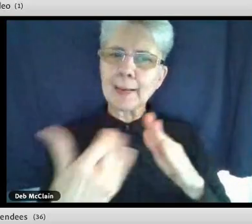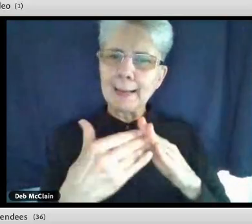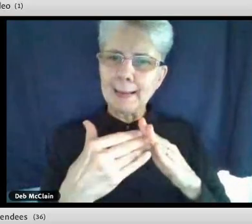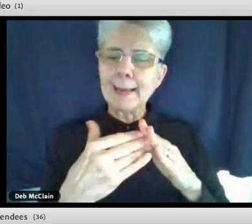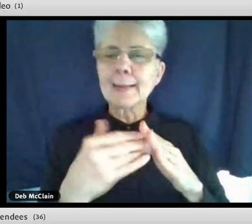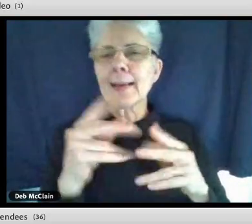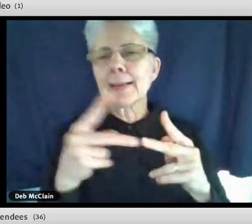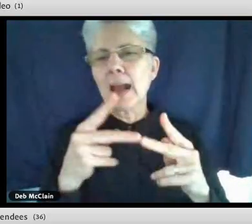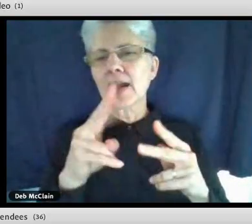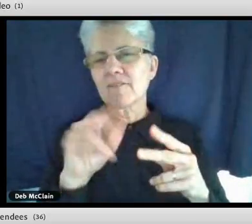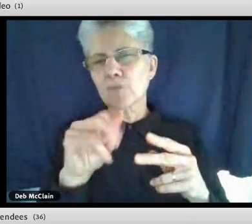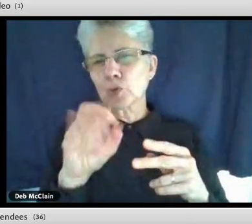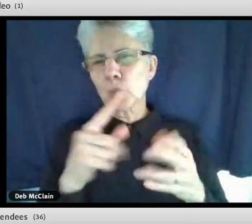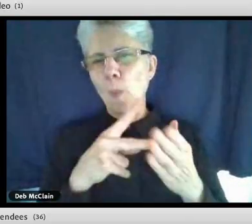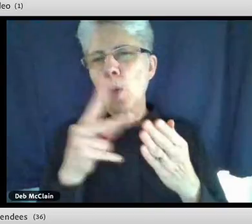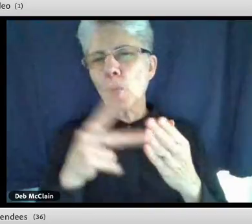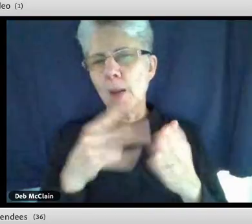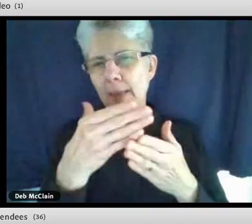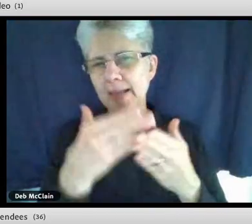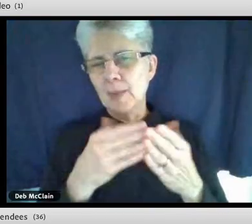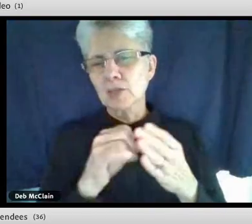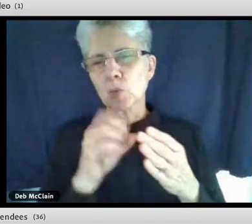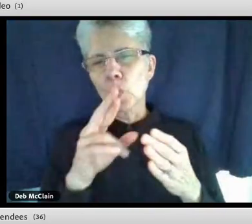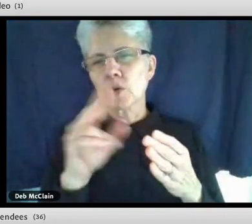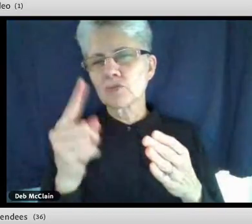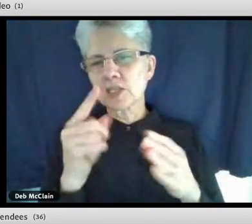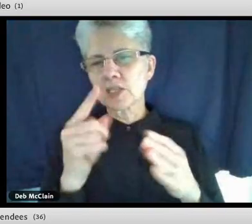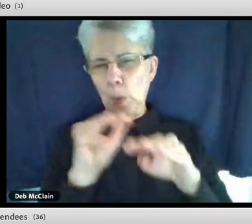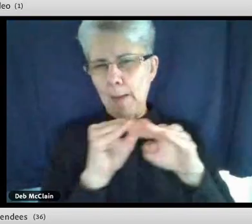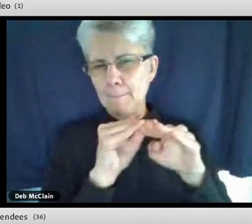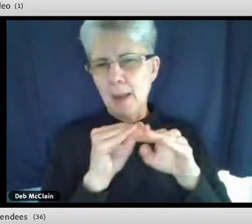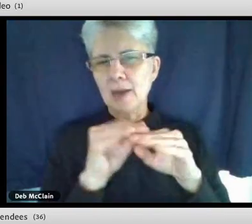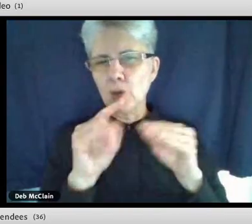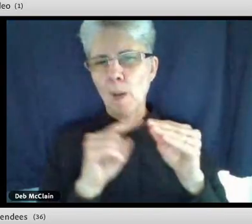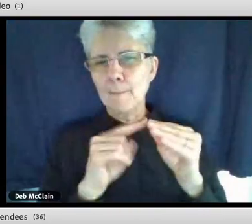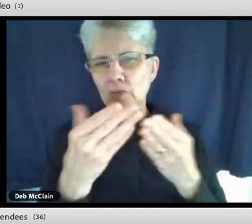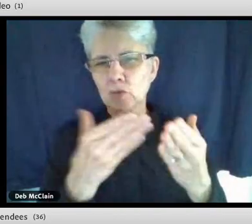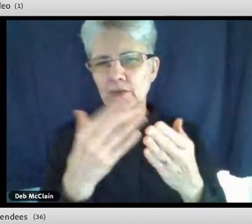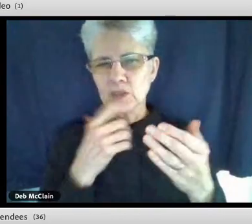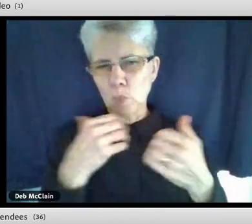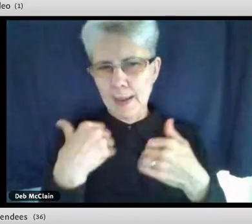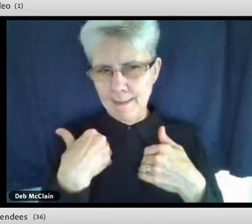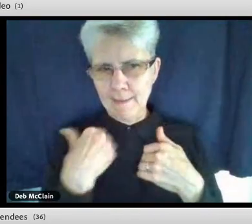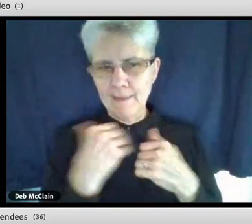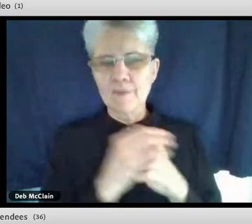so these, again, are some of the sites that we looked at for, again, kind of that virtual programming aspect